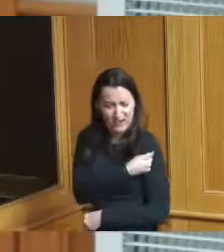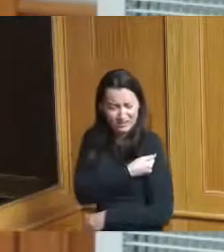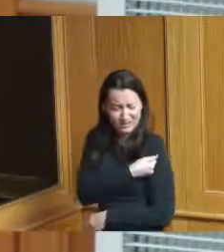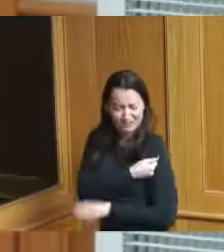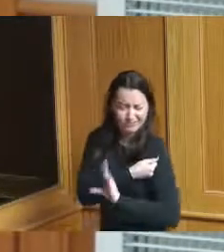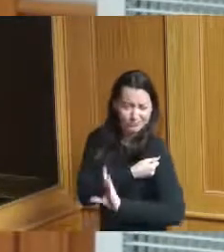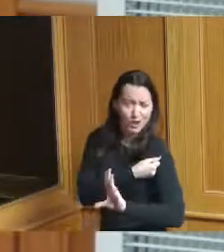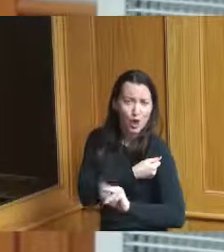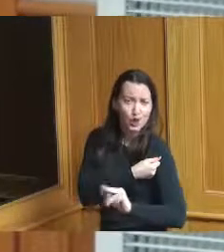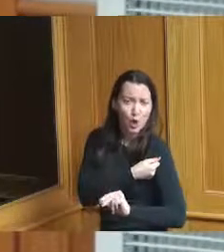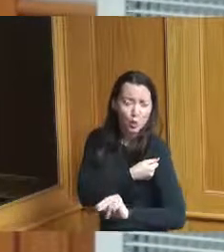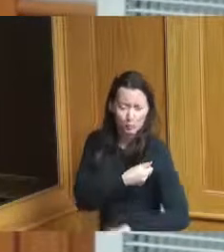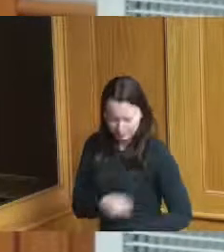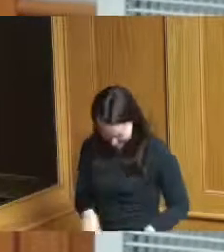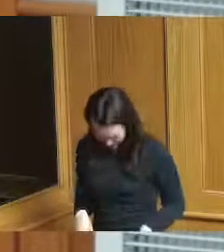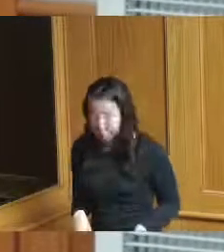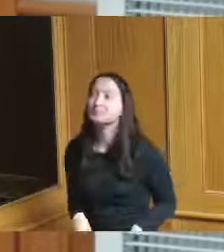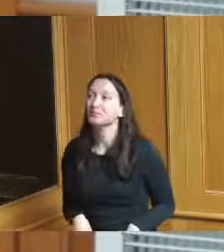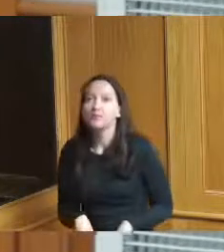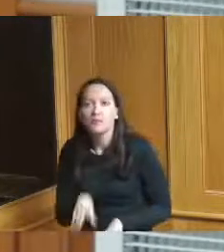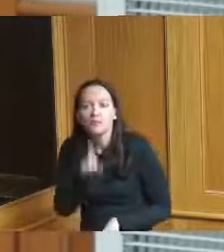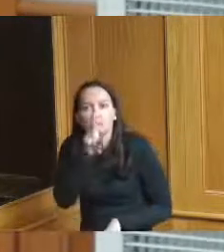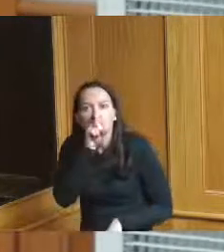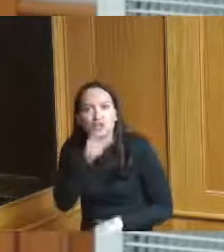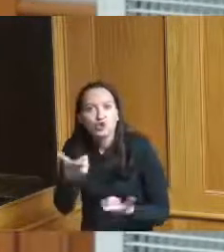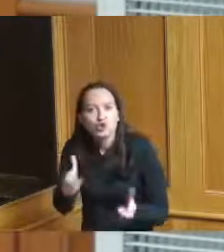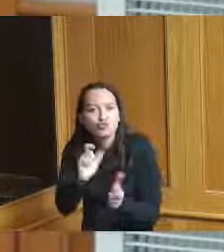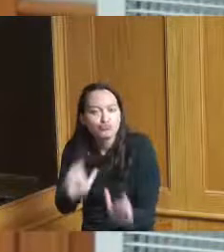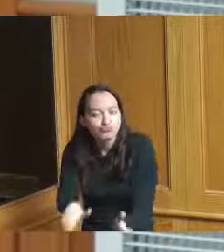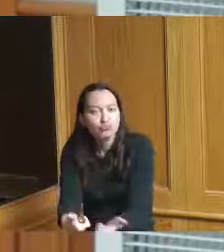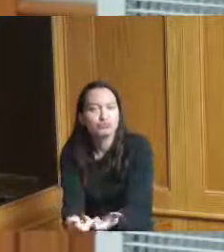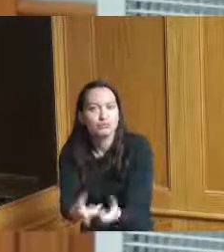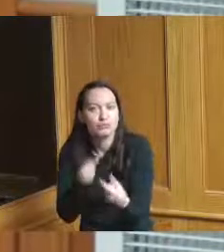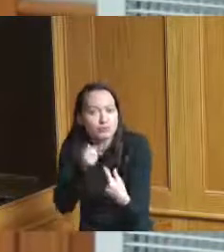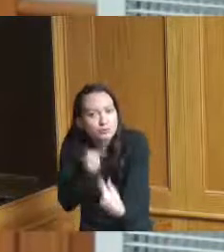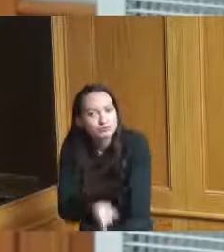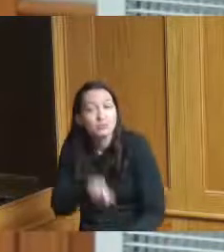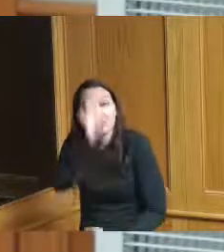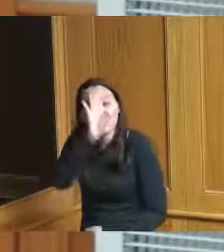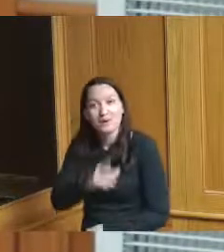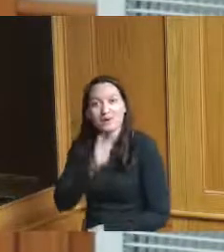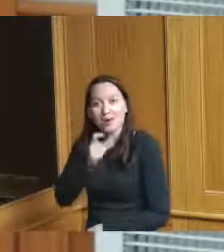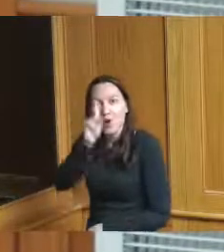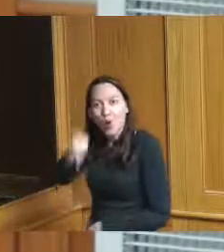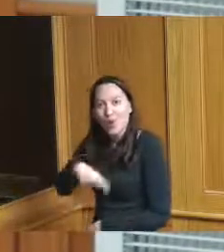you know so it is a huge challenge and we know it's not just for African Americans we know